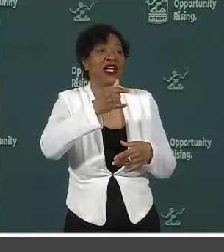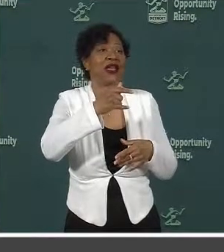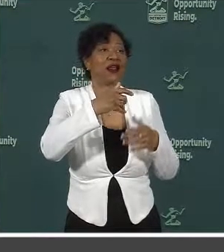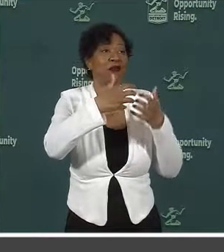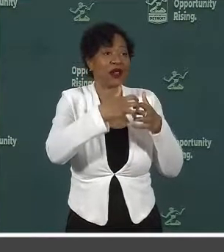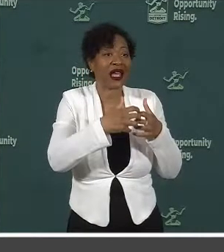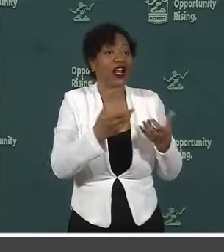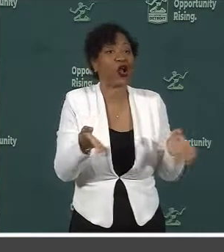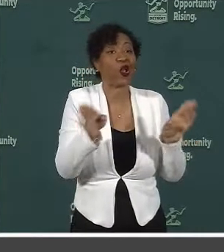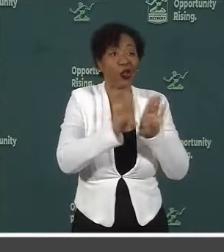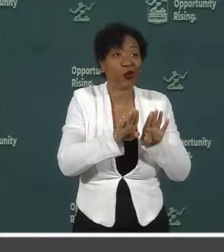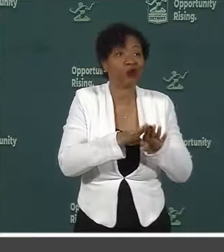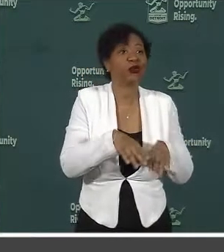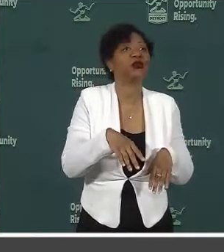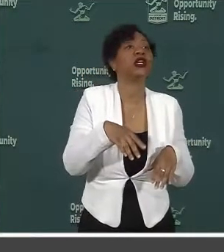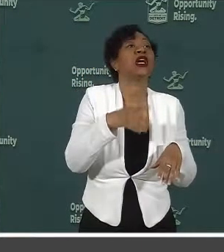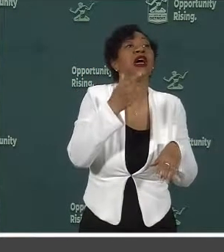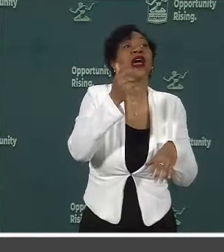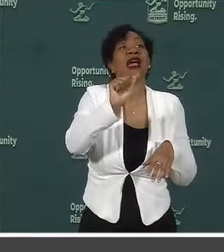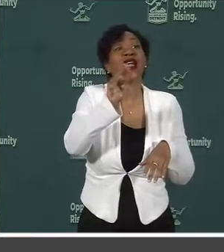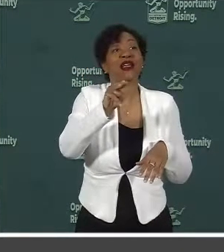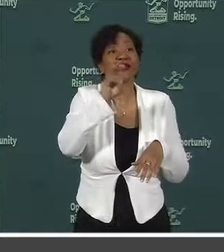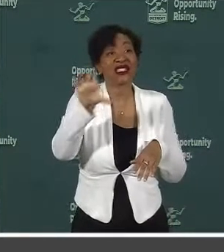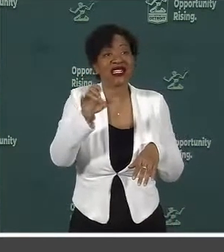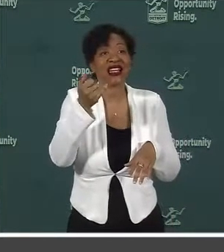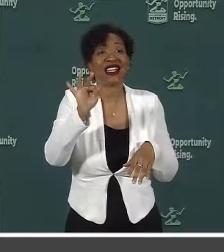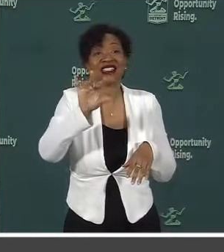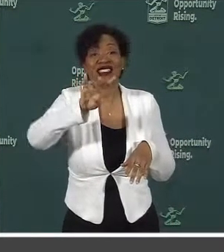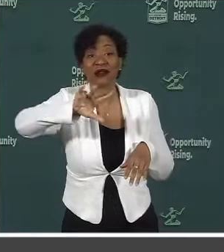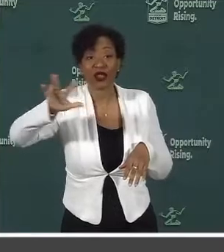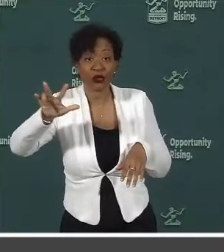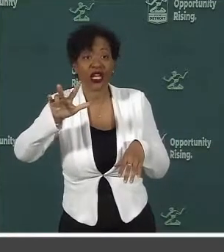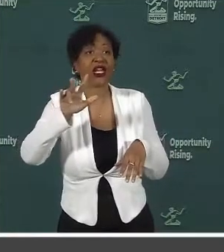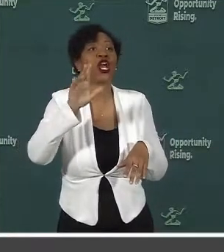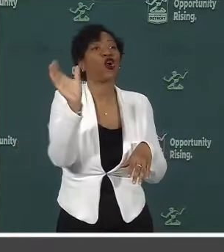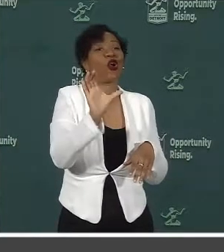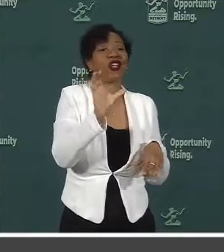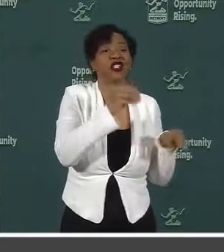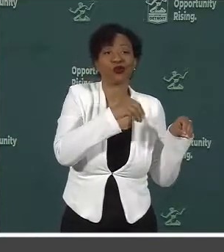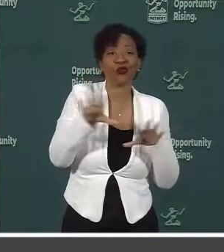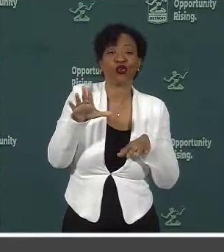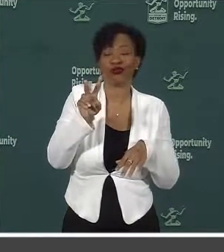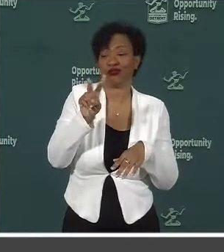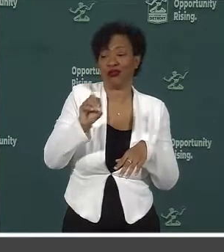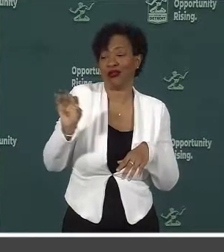ULTIMATELY MOVED EVERYBODY OUT CHRYSLER DID BY TWO THOUSAND AND NINE FORCED THE PACKARD